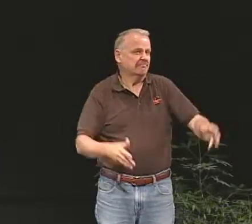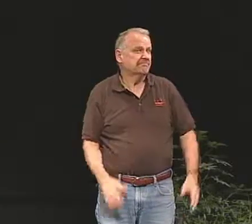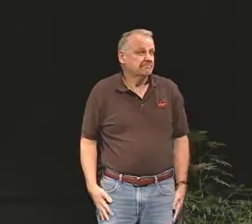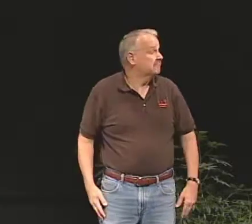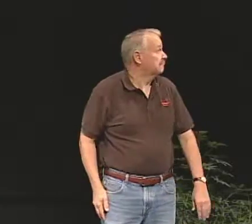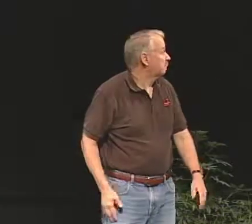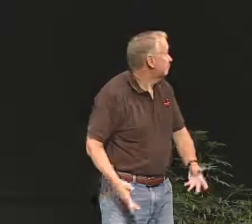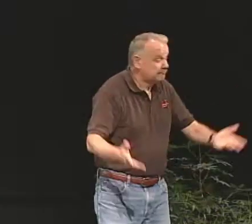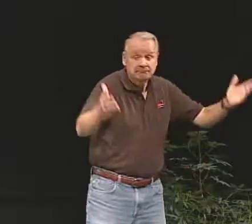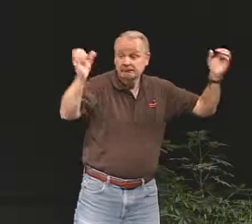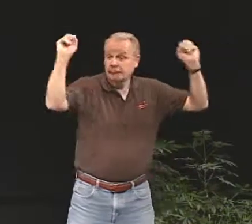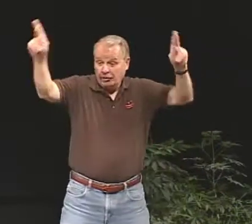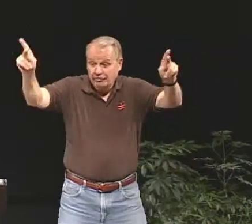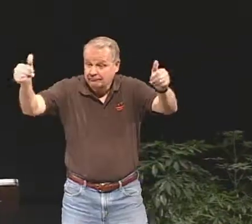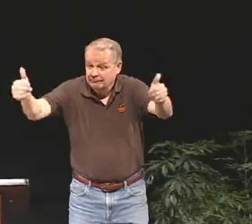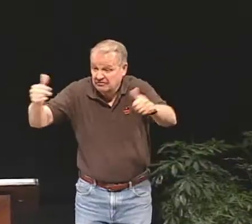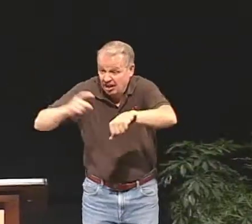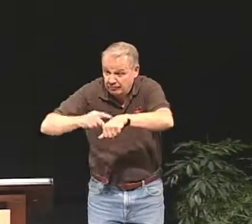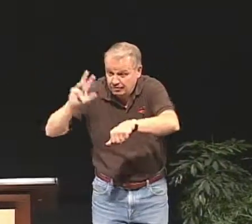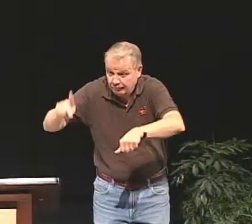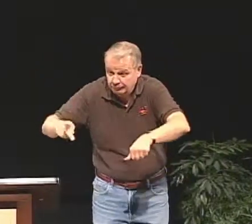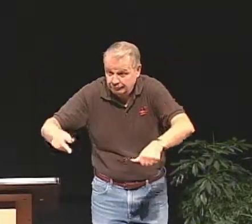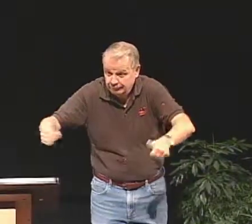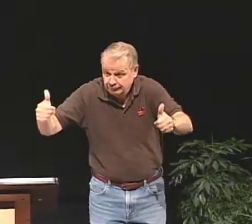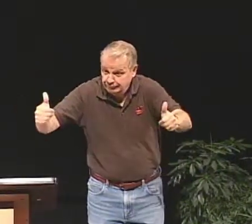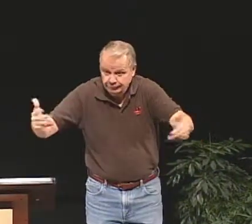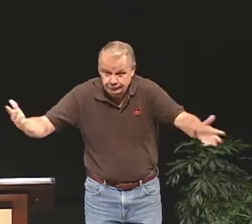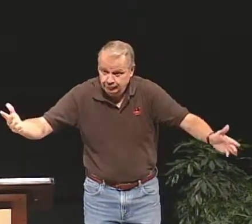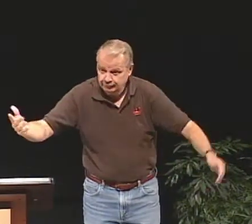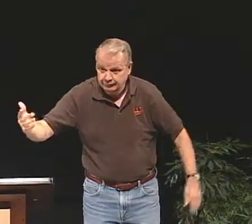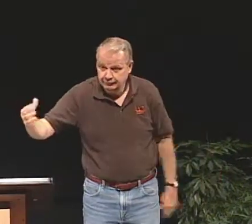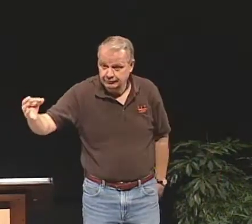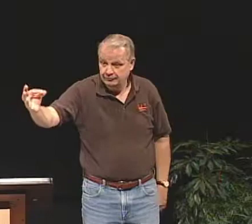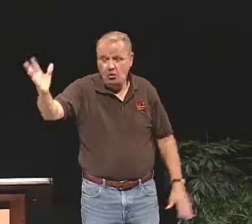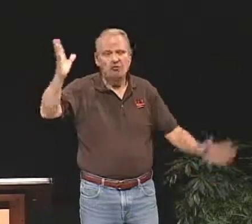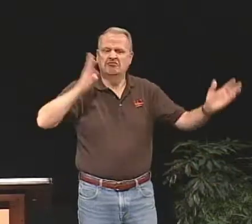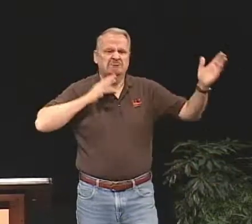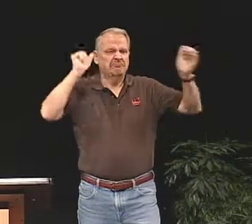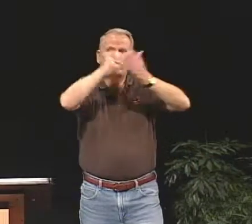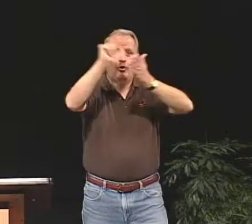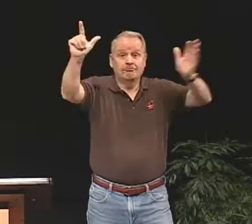have everything centrally located. OK, I think my time is up.